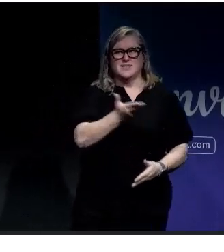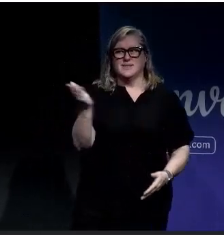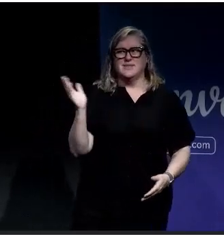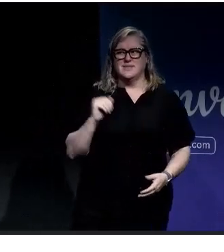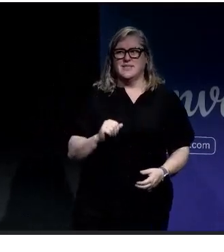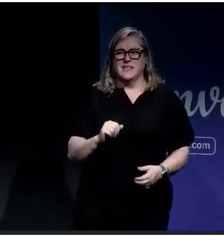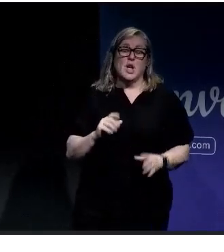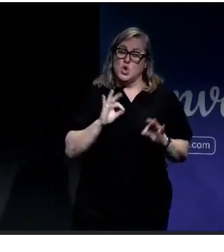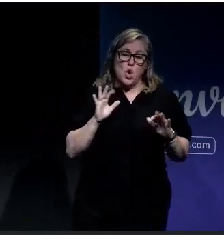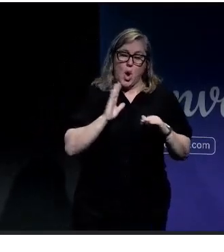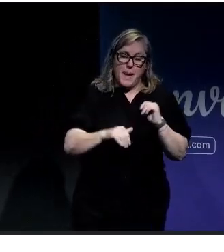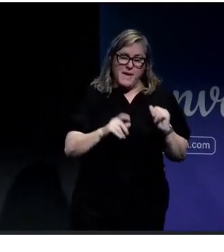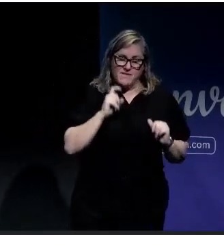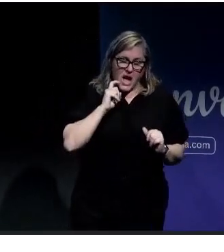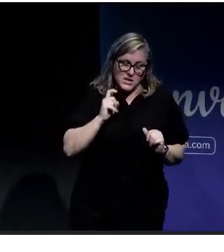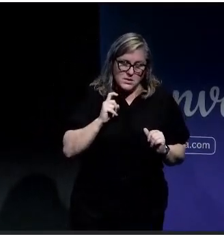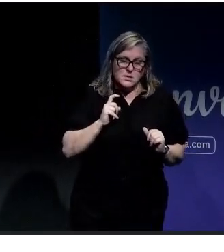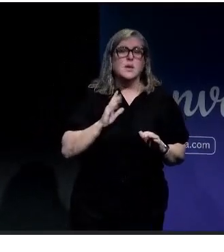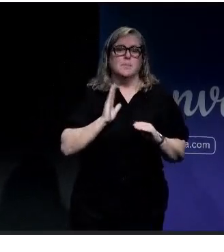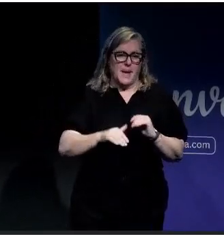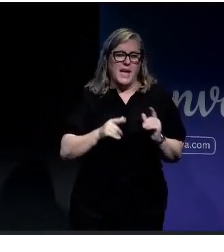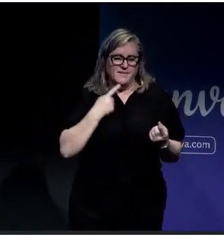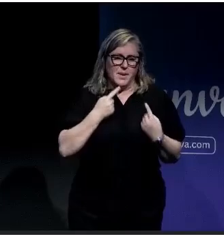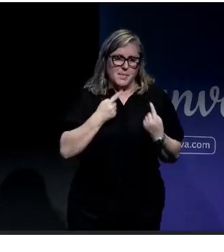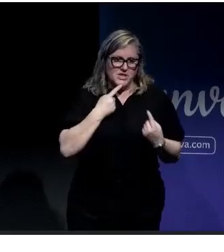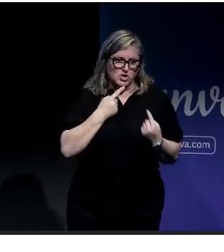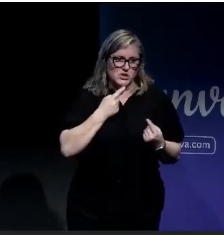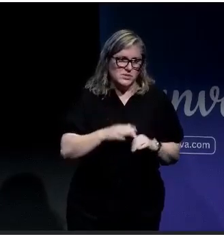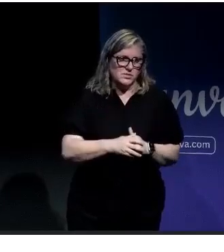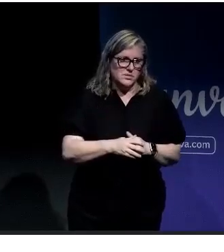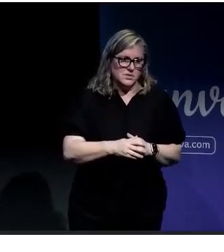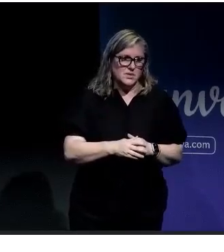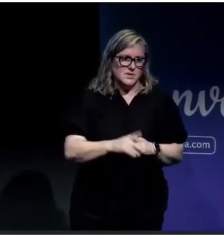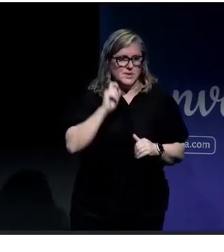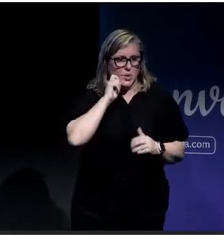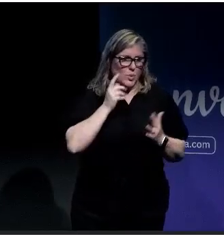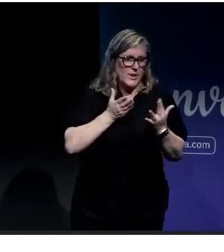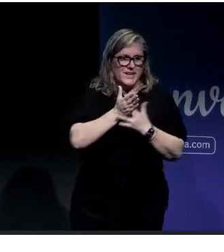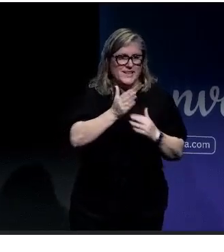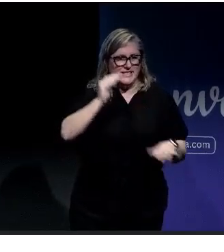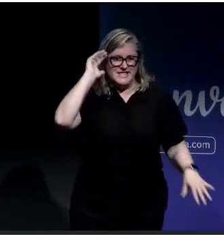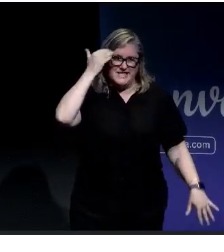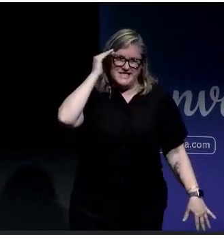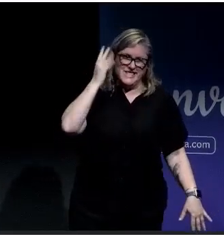It's more about information. So let's get through this next 20 minutes nice and quickly.